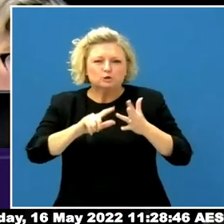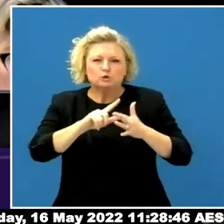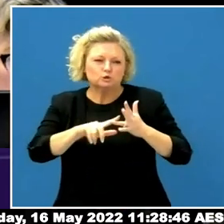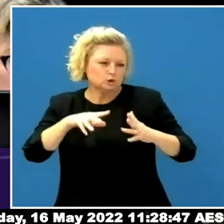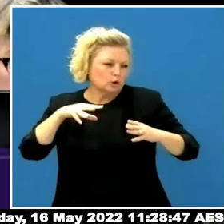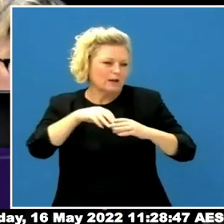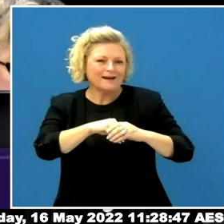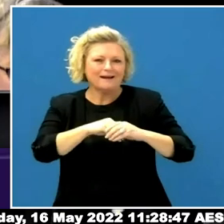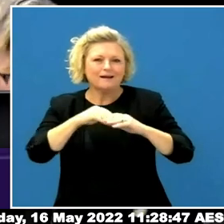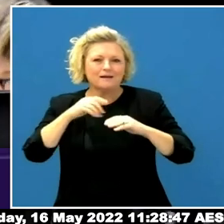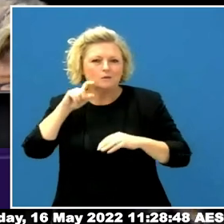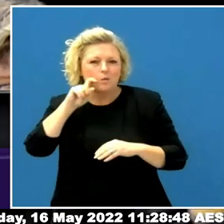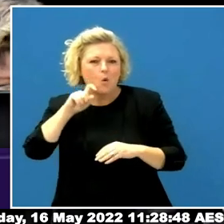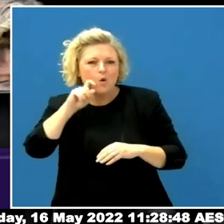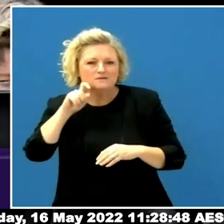He loves his family.